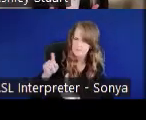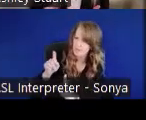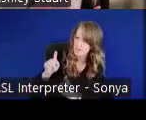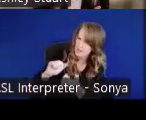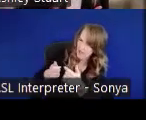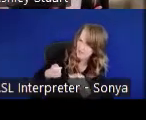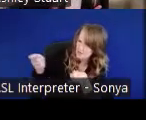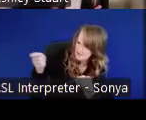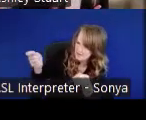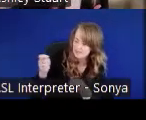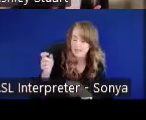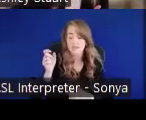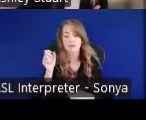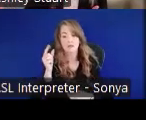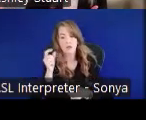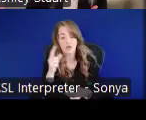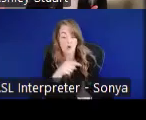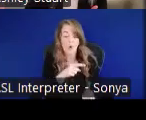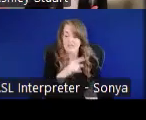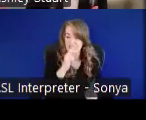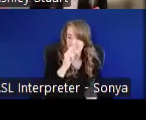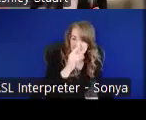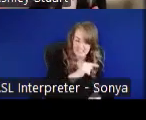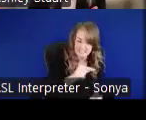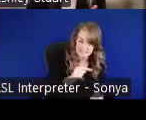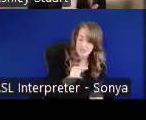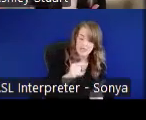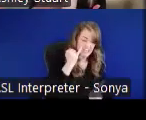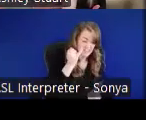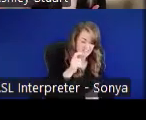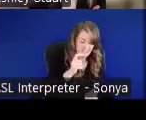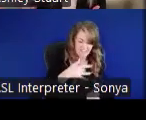often seek out assistance when they're feeling overwhelmed with